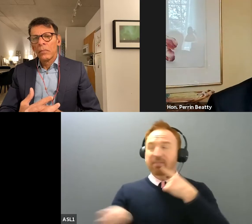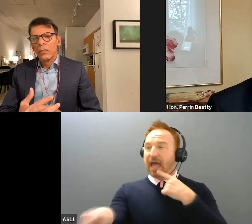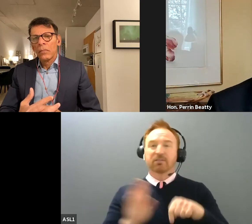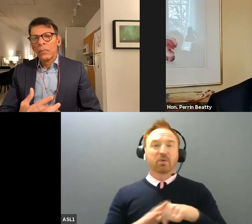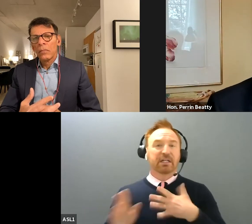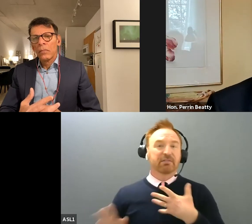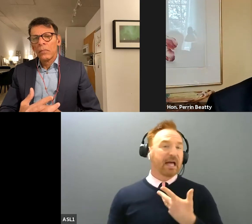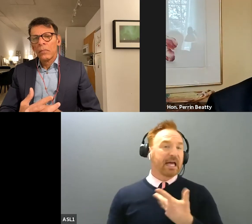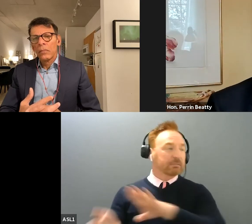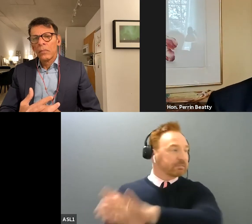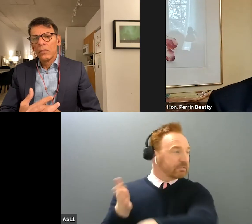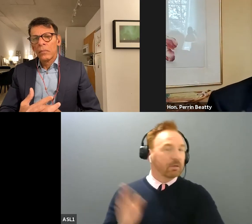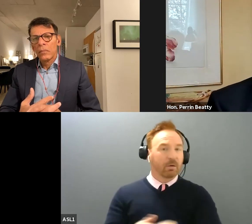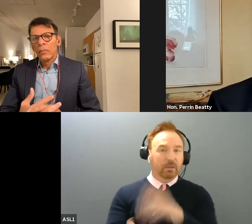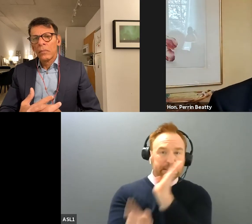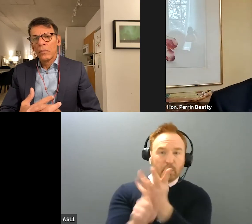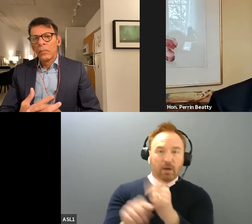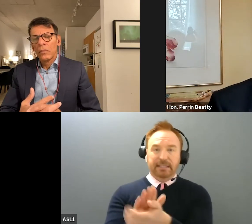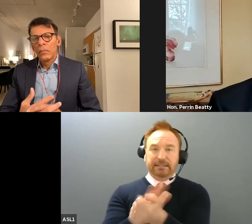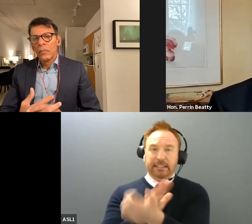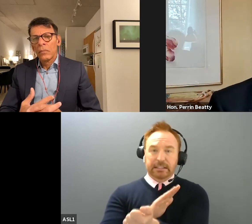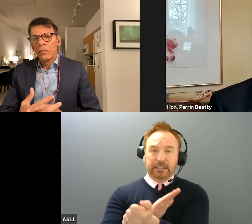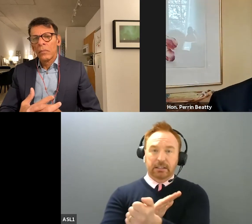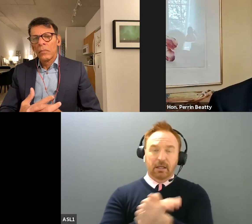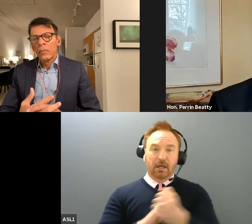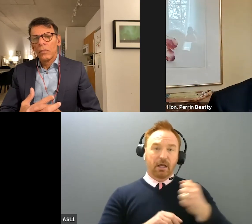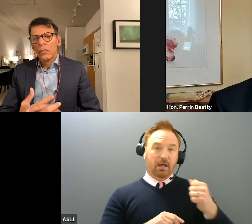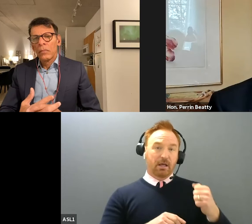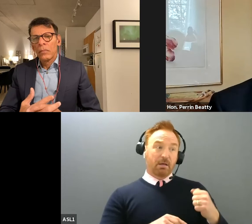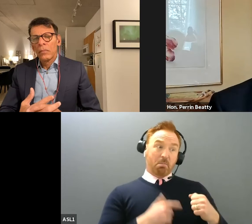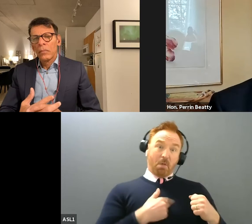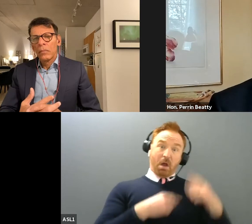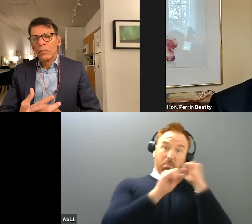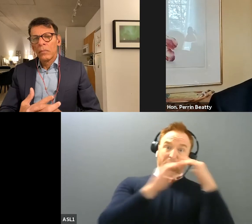skills. I see a very real opportunity for us here to move forward in a positive way.